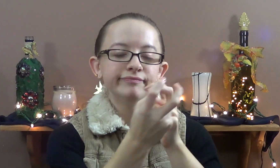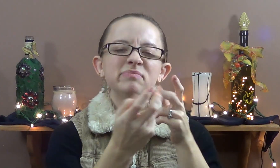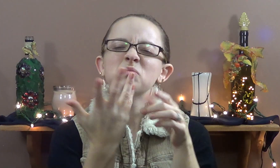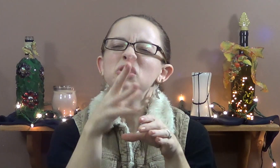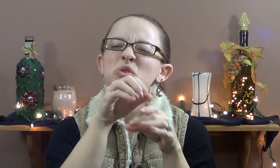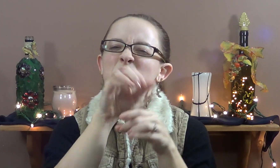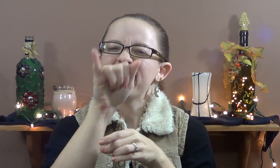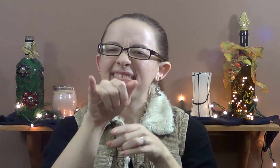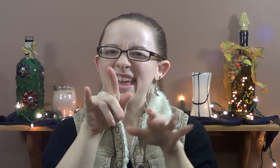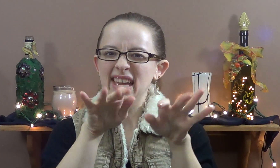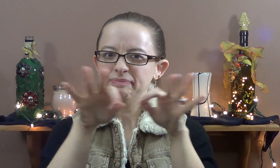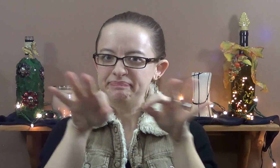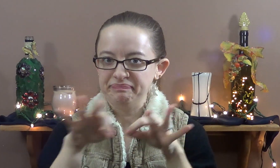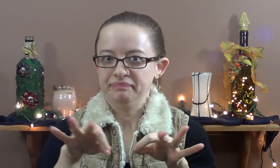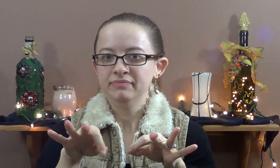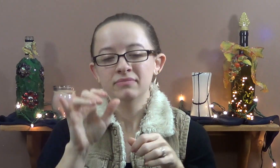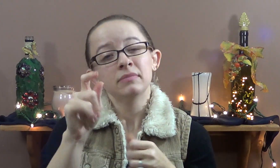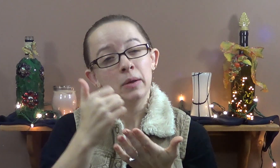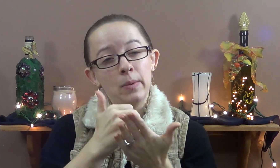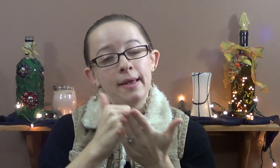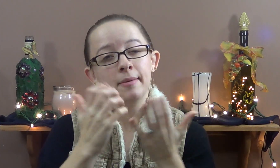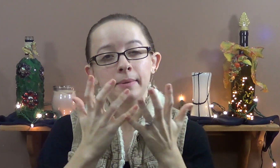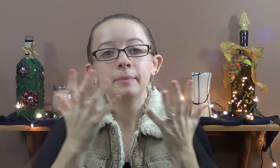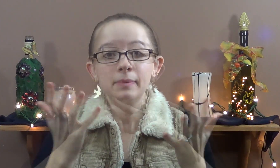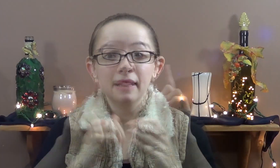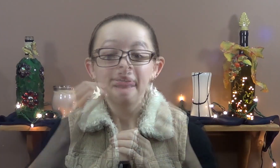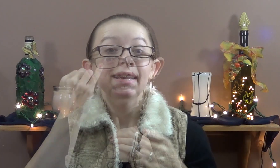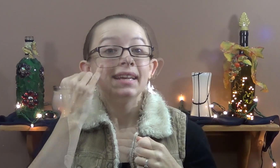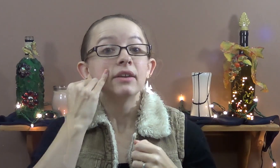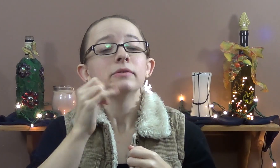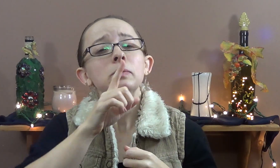people sitting in circles around the tables. Things like that, include those and that